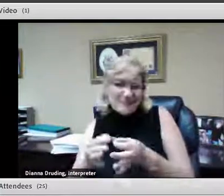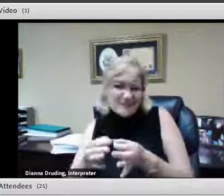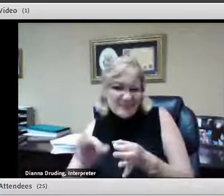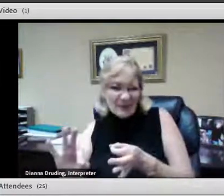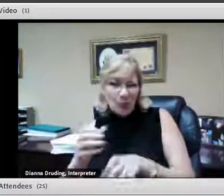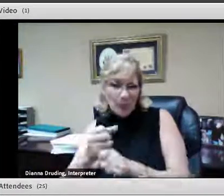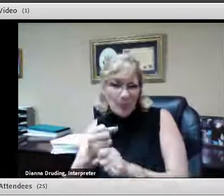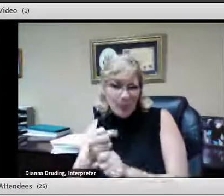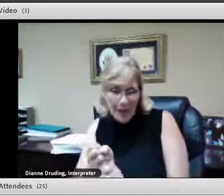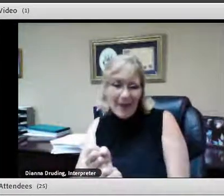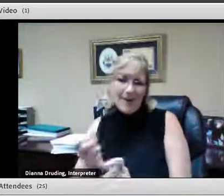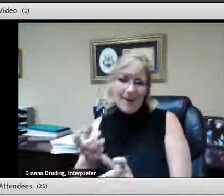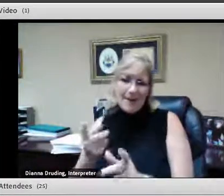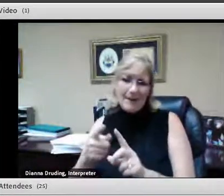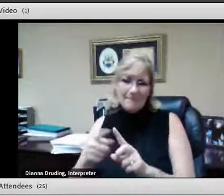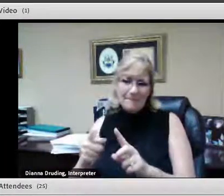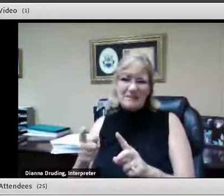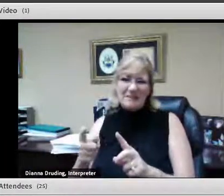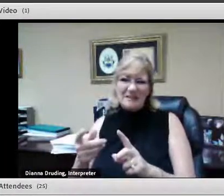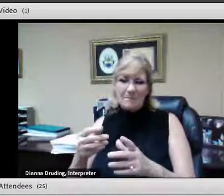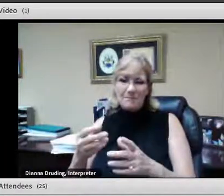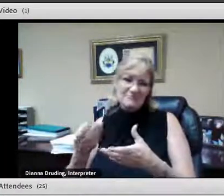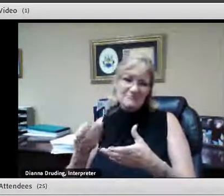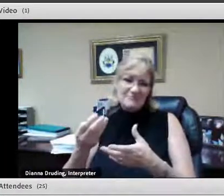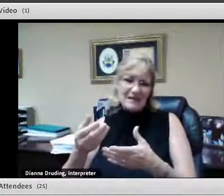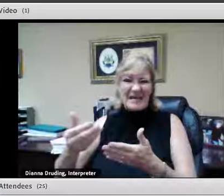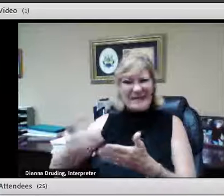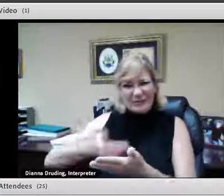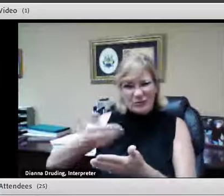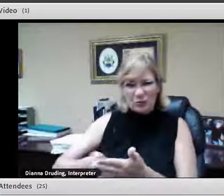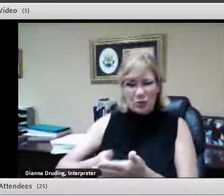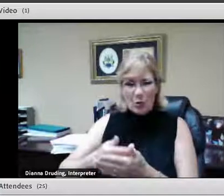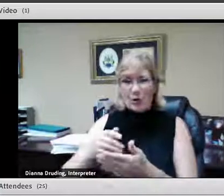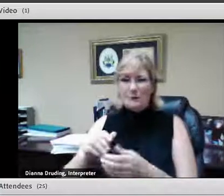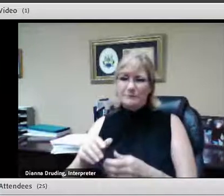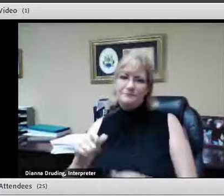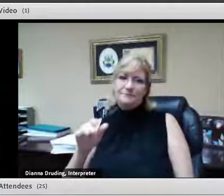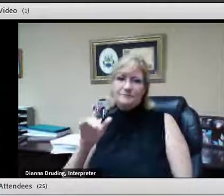after some introductory Scratch learning.